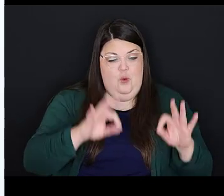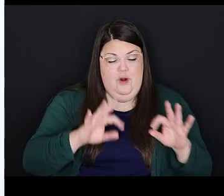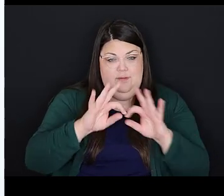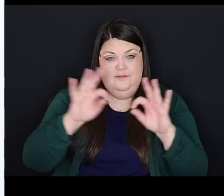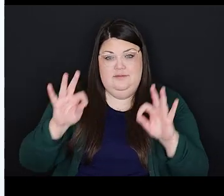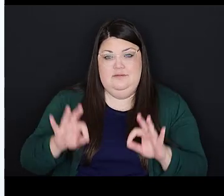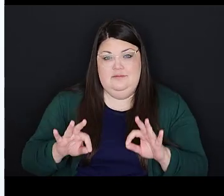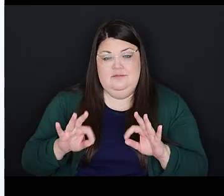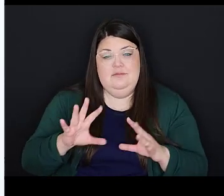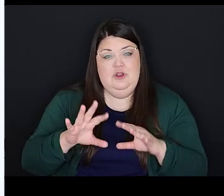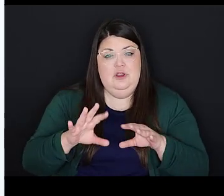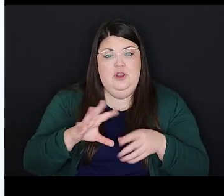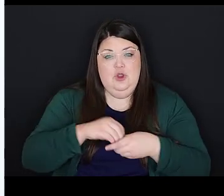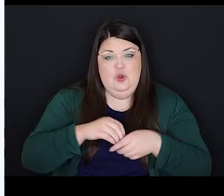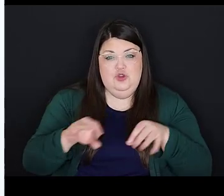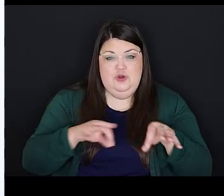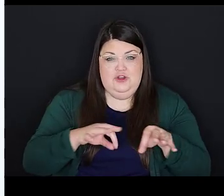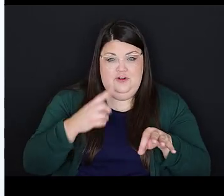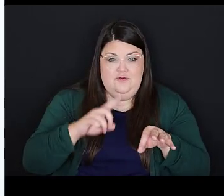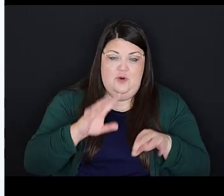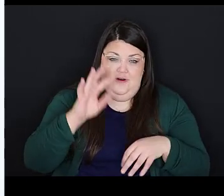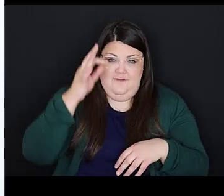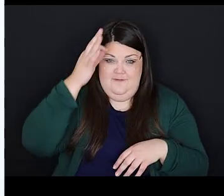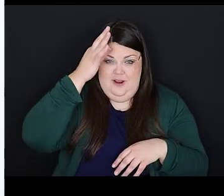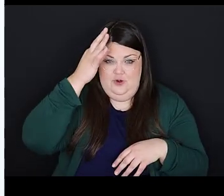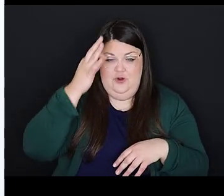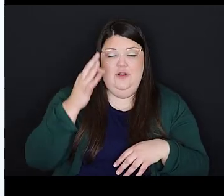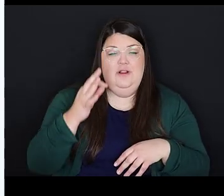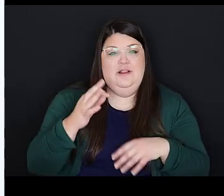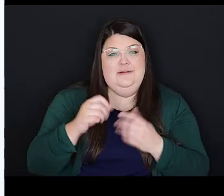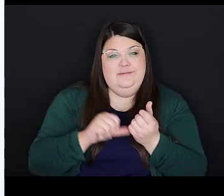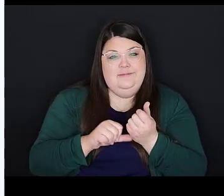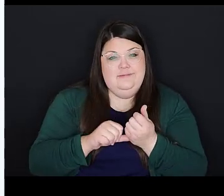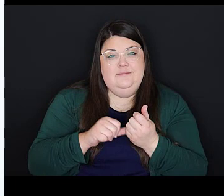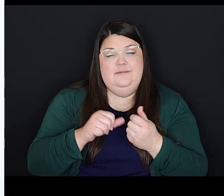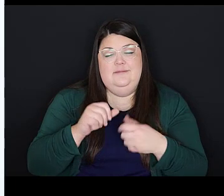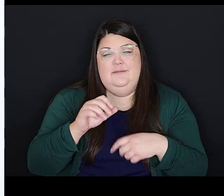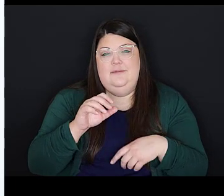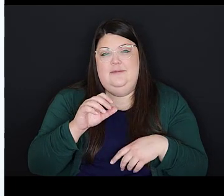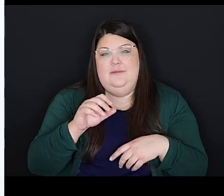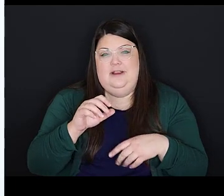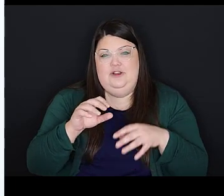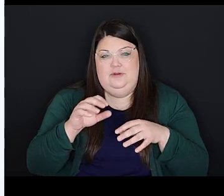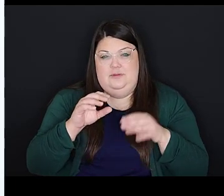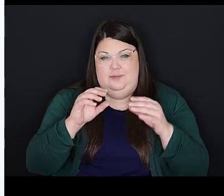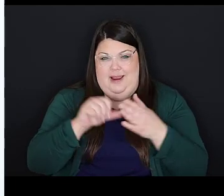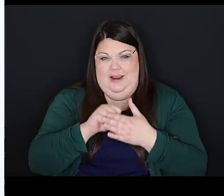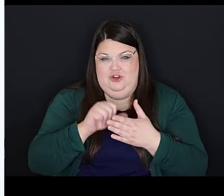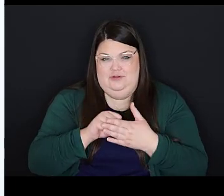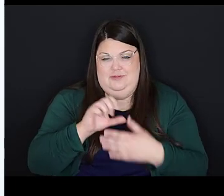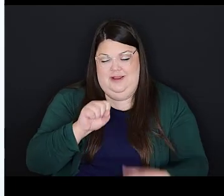This includes instructions for the Federal Assistance Application Page (SF-424), the